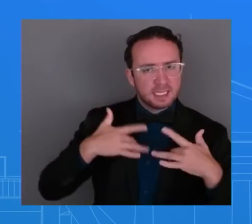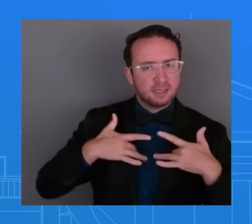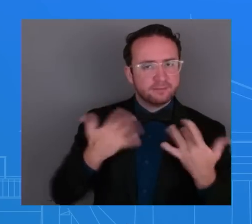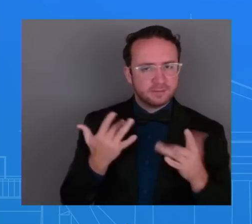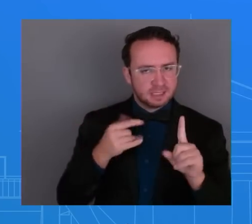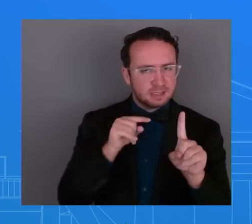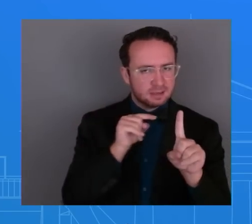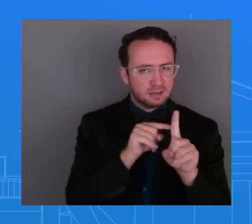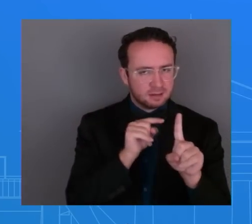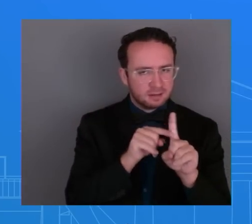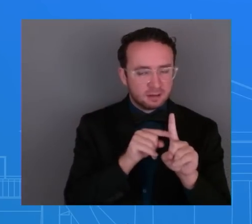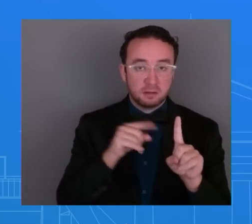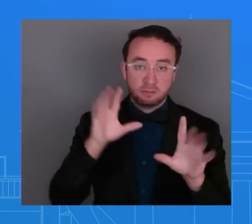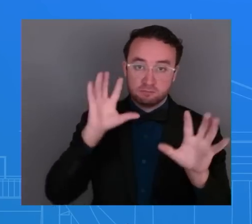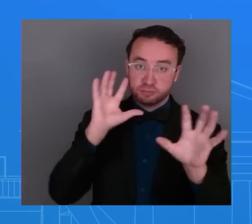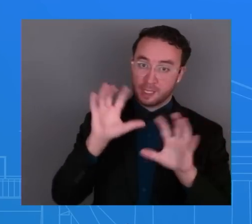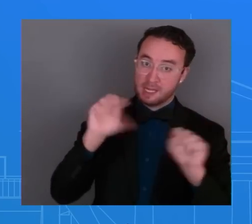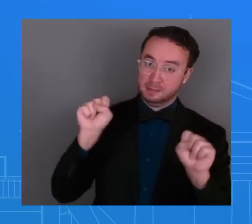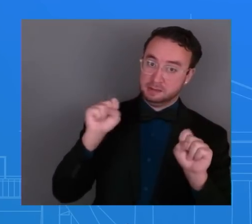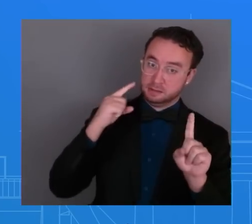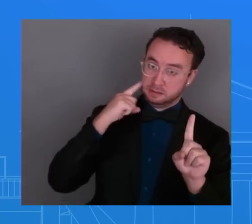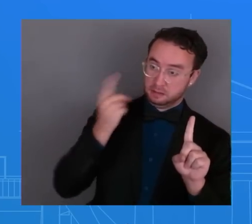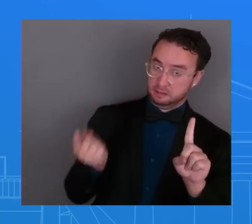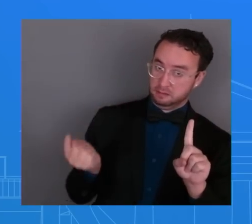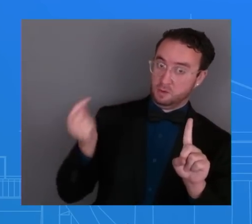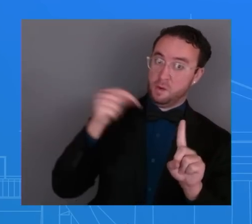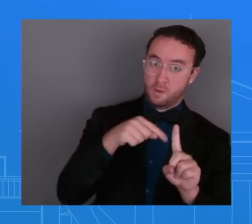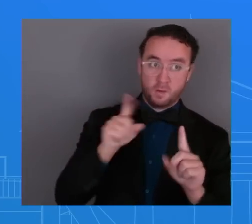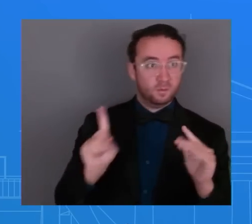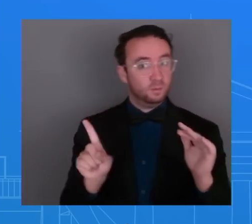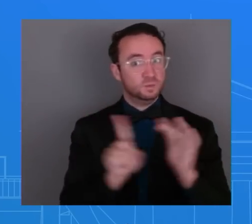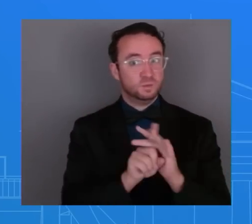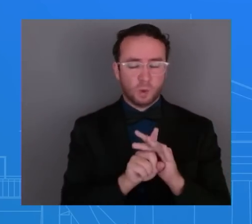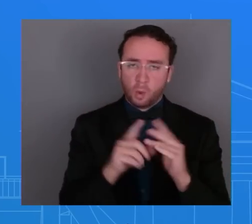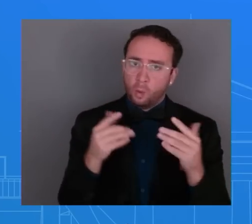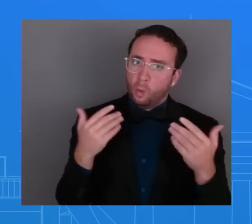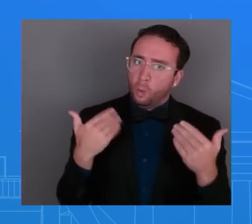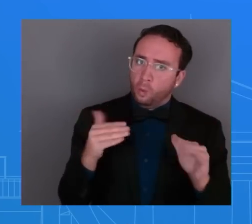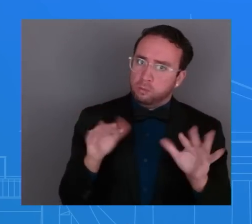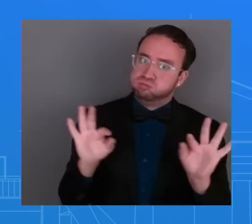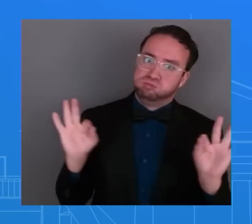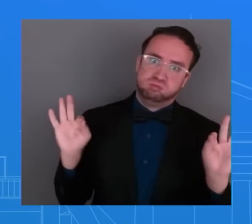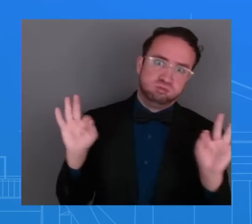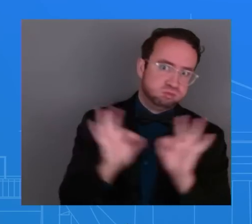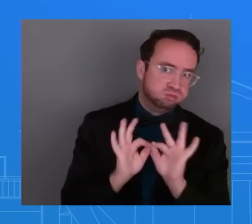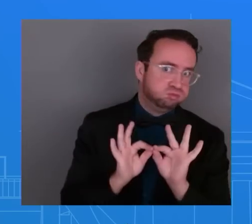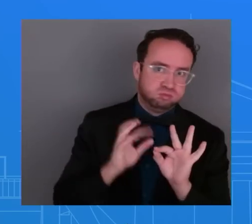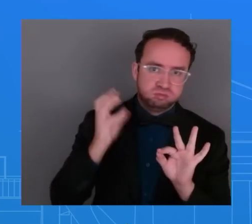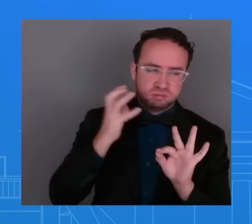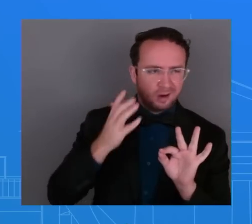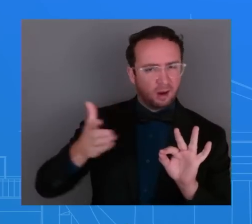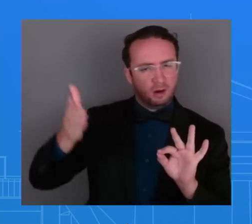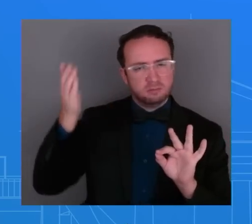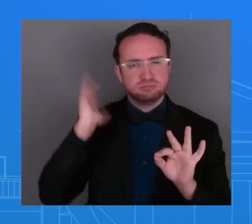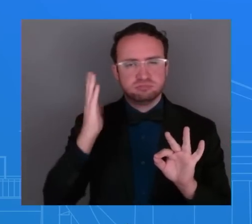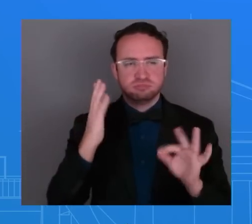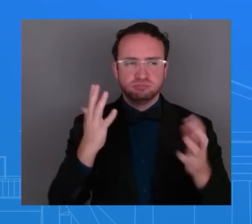It's an opportunity to talk about the issues that he cares about. It's an opportunity to talk about unity.